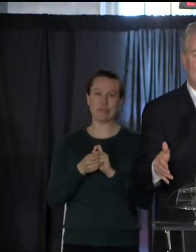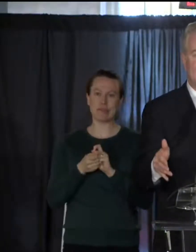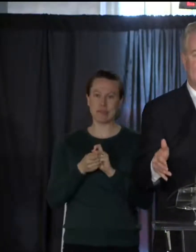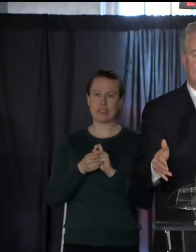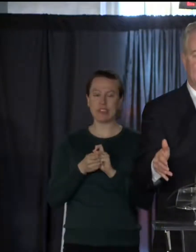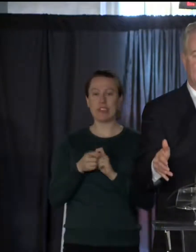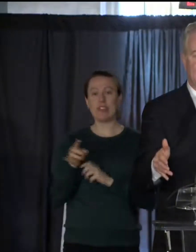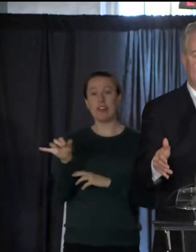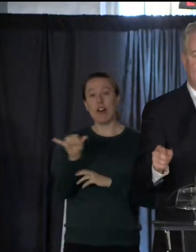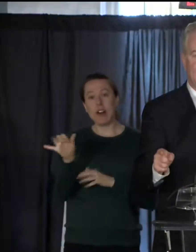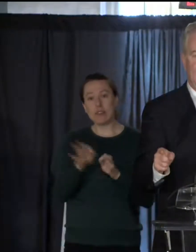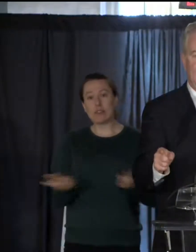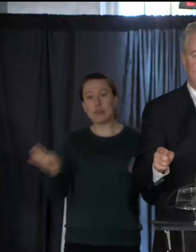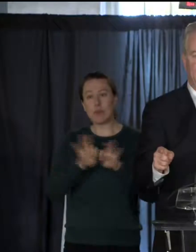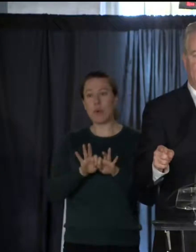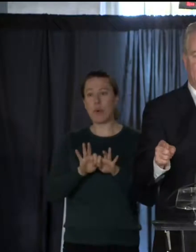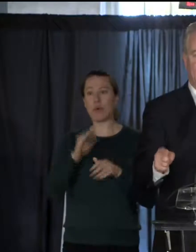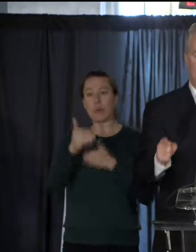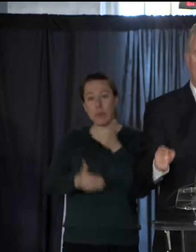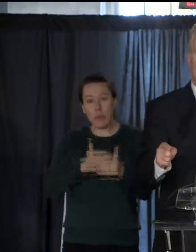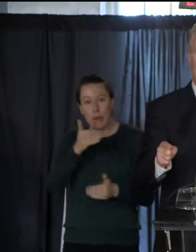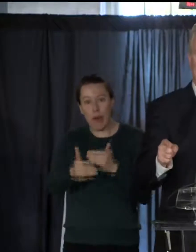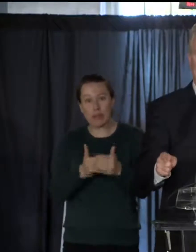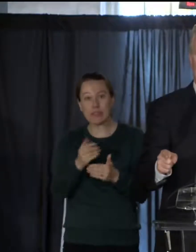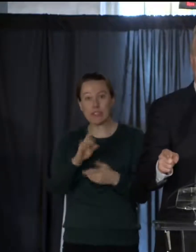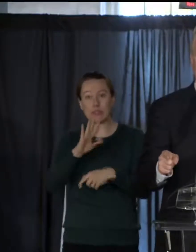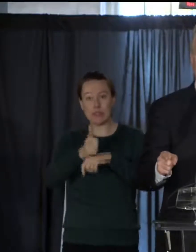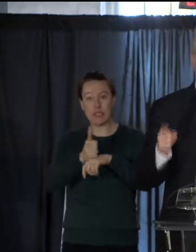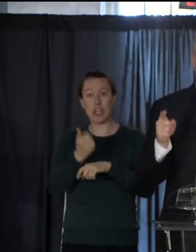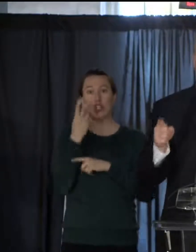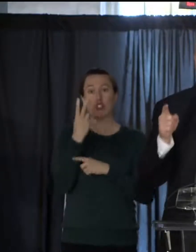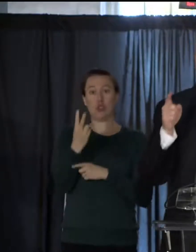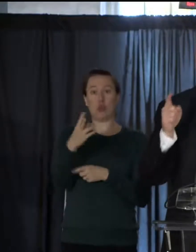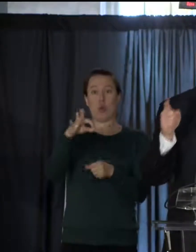PROCESS THAT YOU HAVE TWO VOTER SENATORS IN THE UNITED STATES